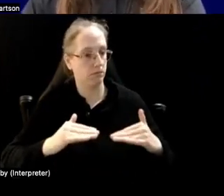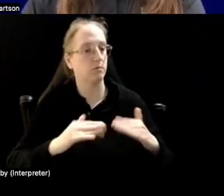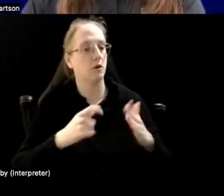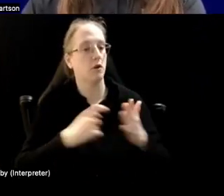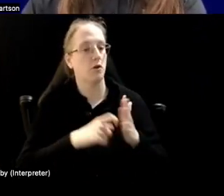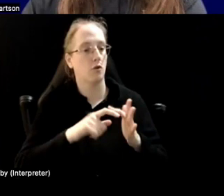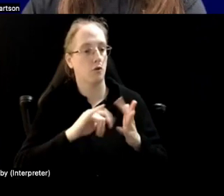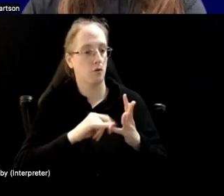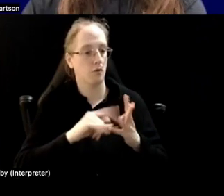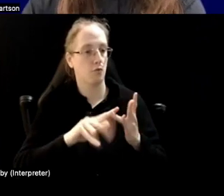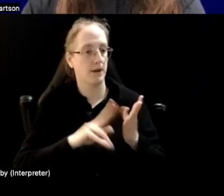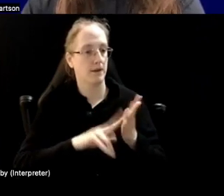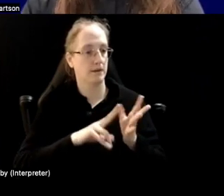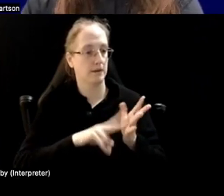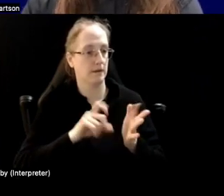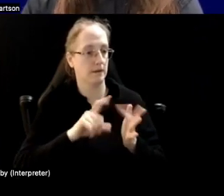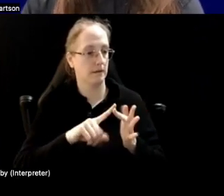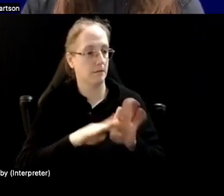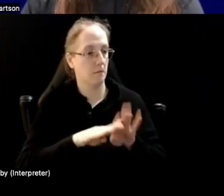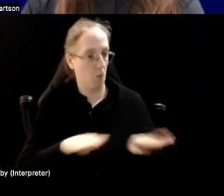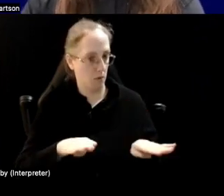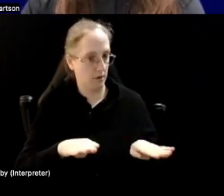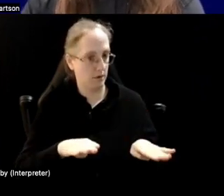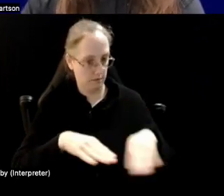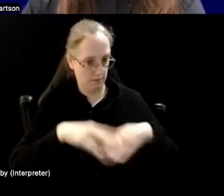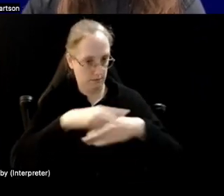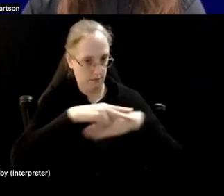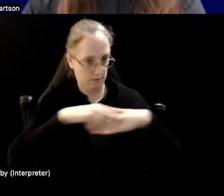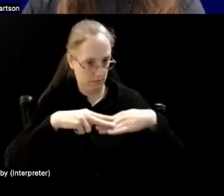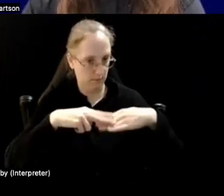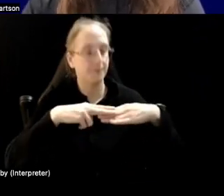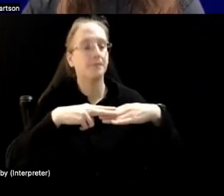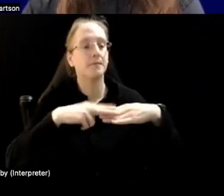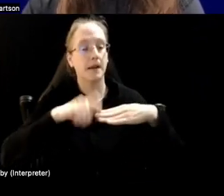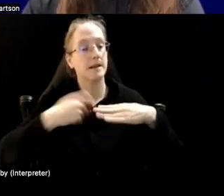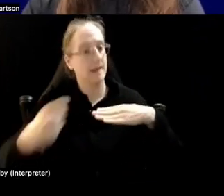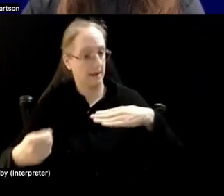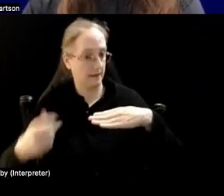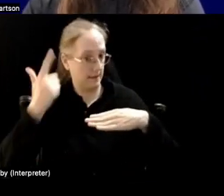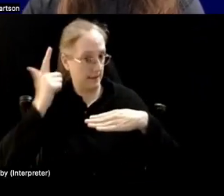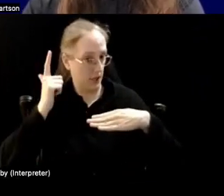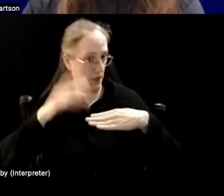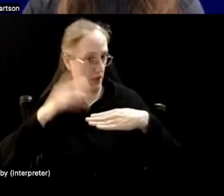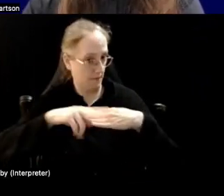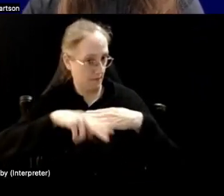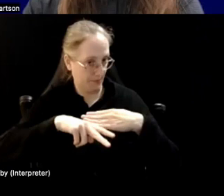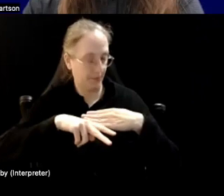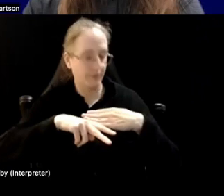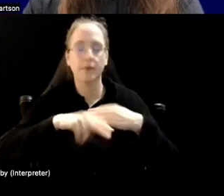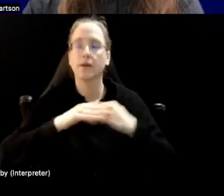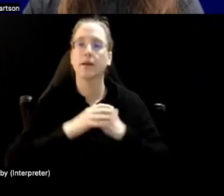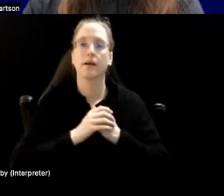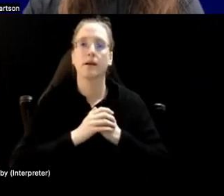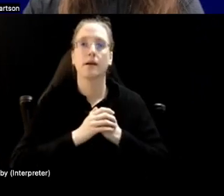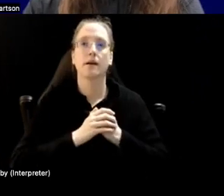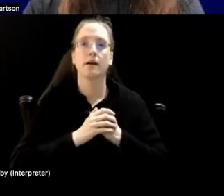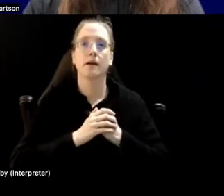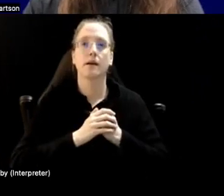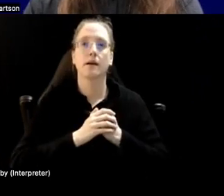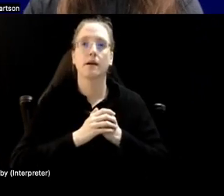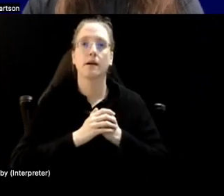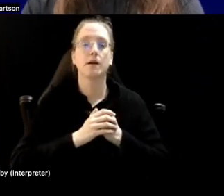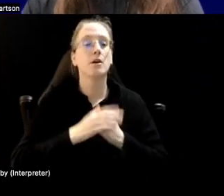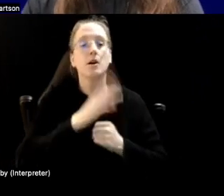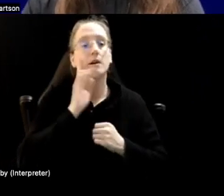next to her is her teacher. The deafblind girl's hand is resting on the teacher's forehead and